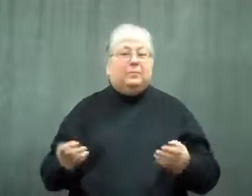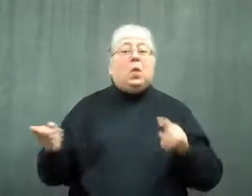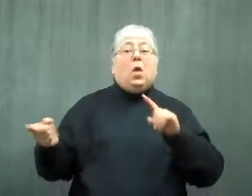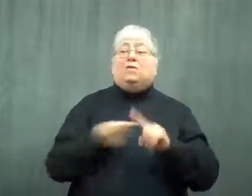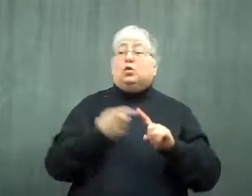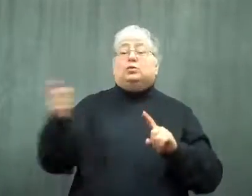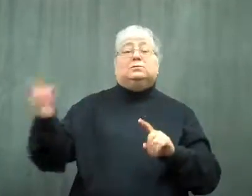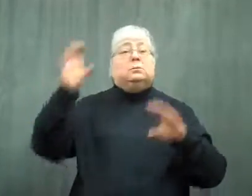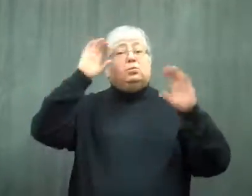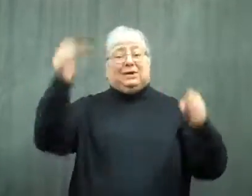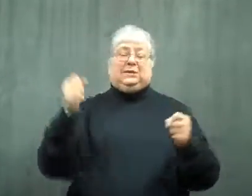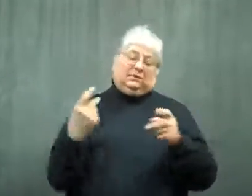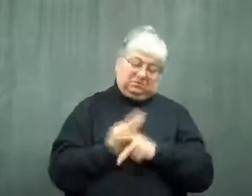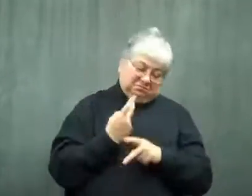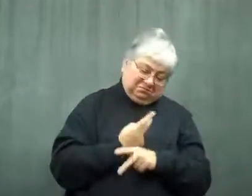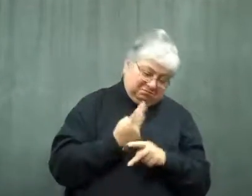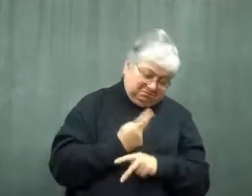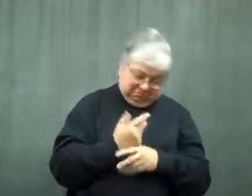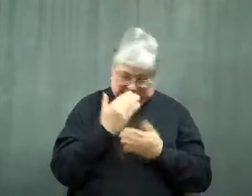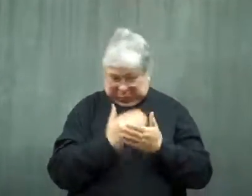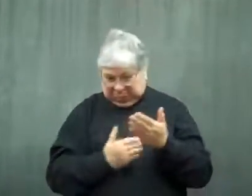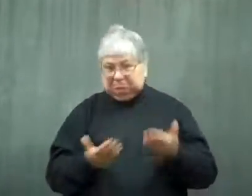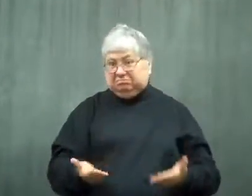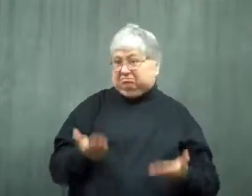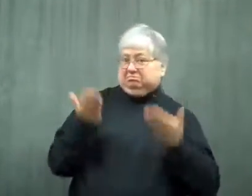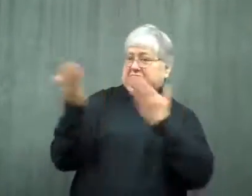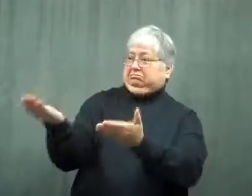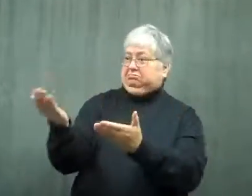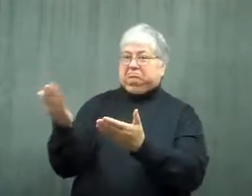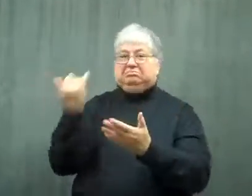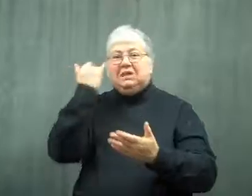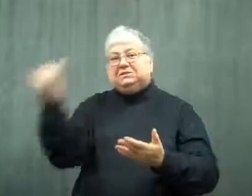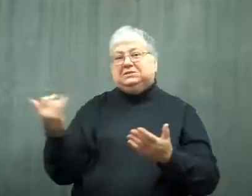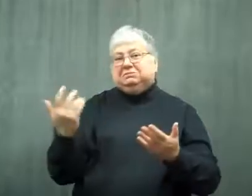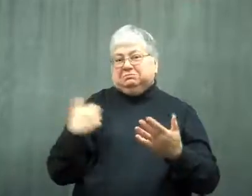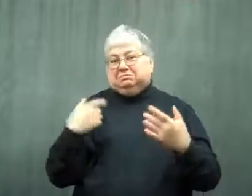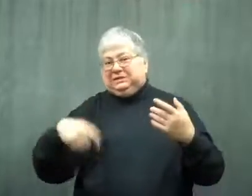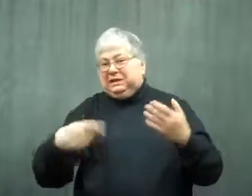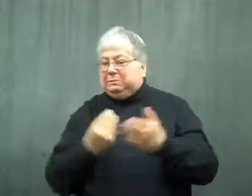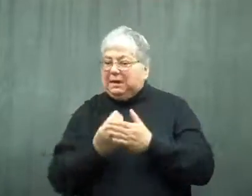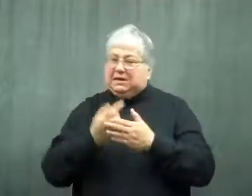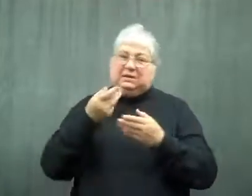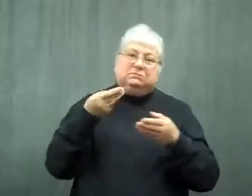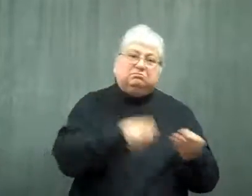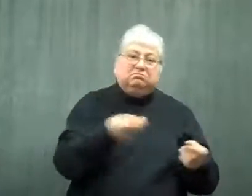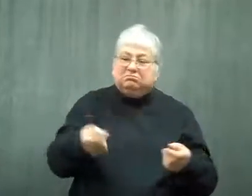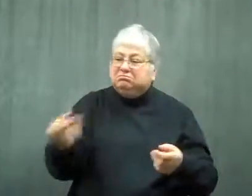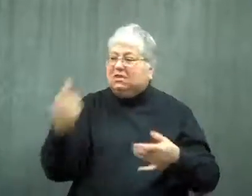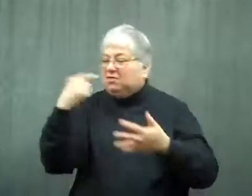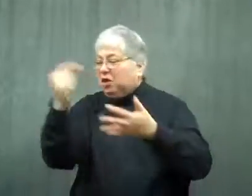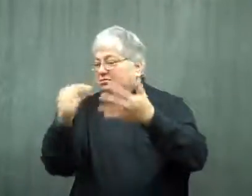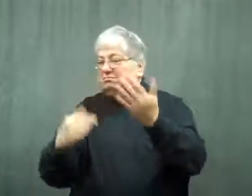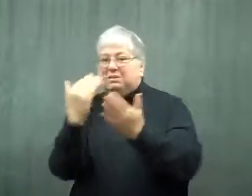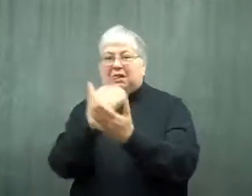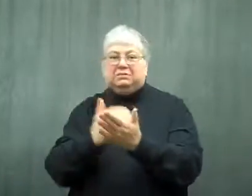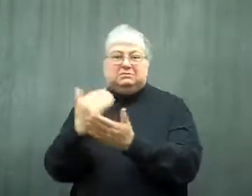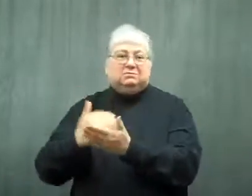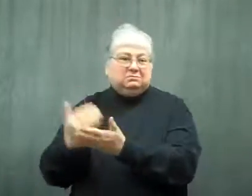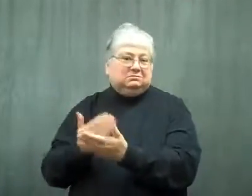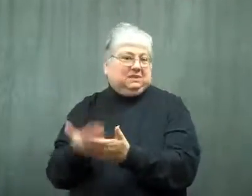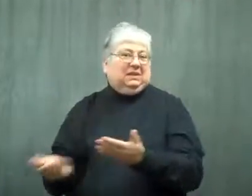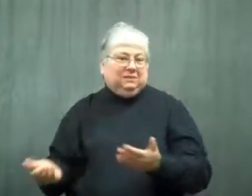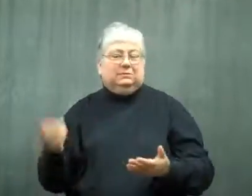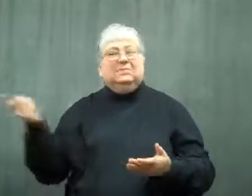First, the President submits his proposal for the budget and items to be included.